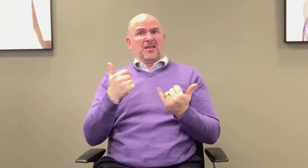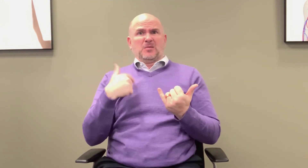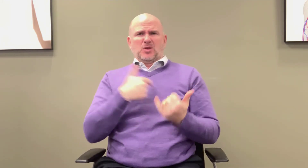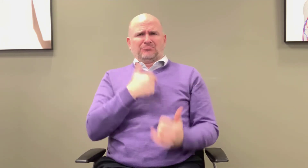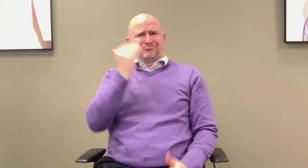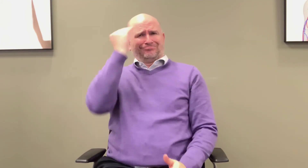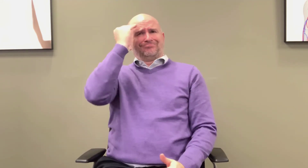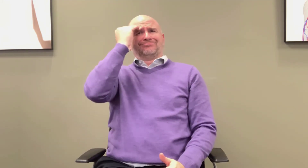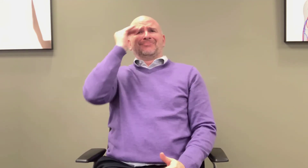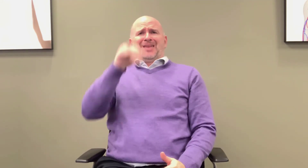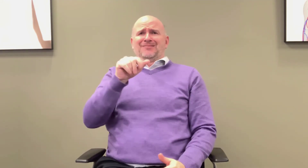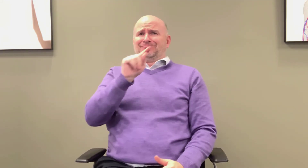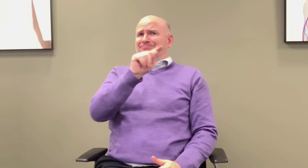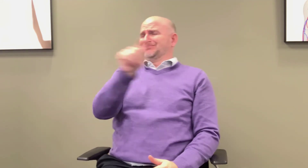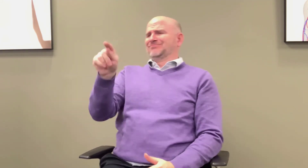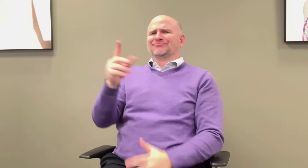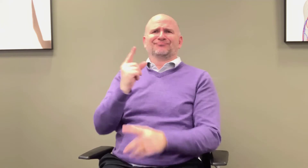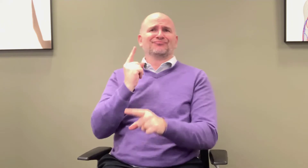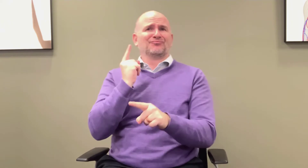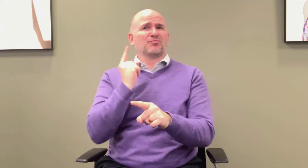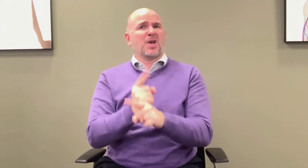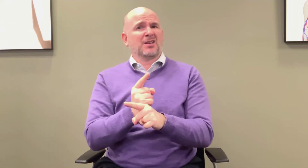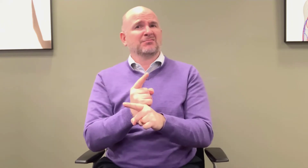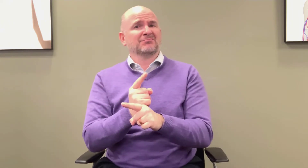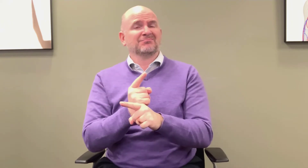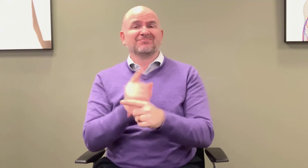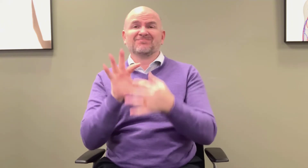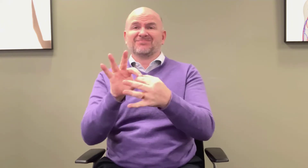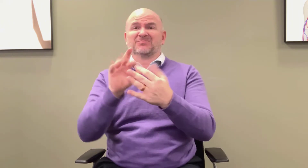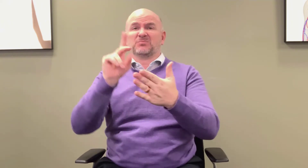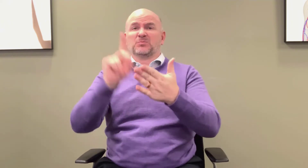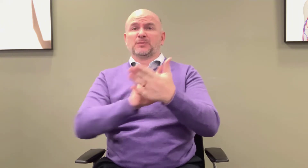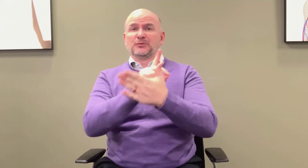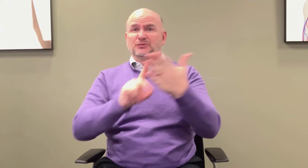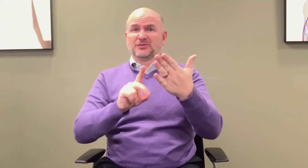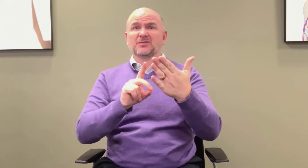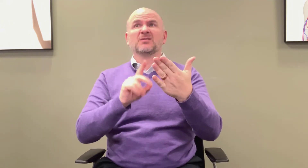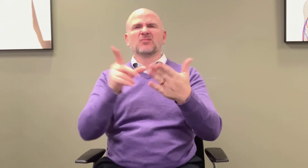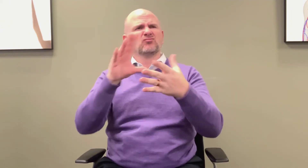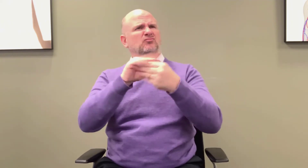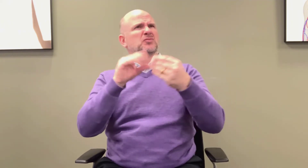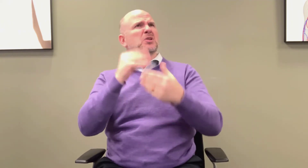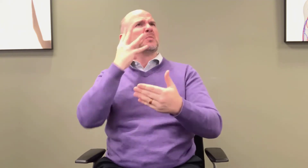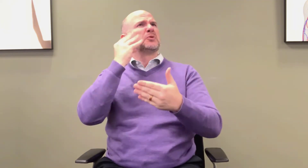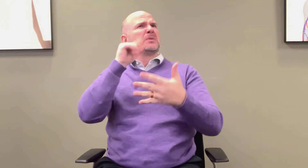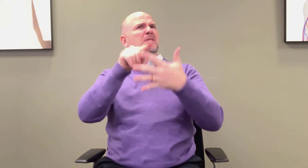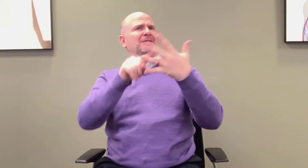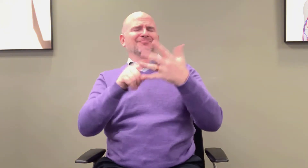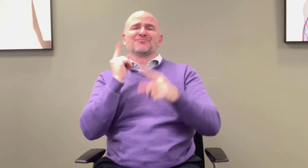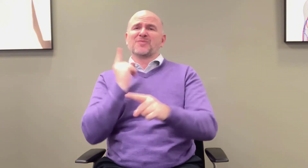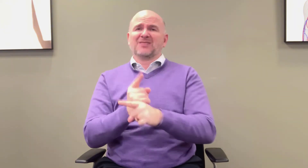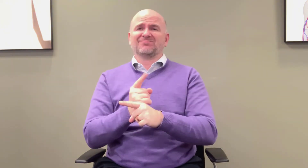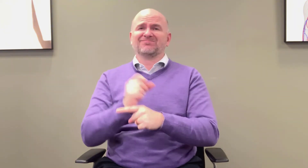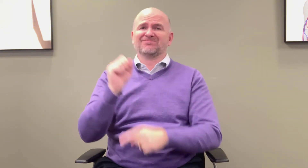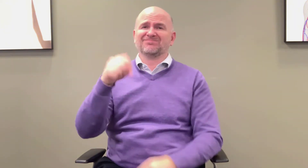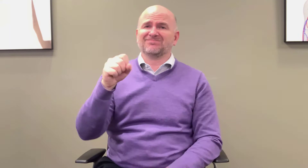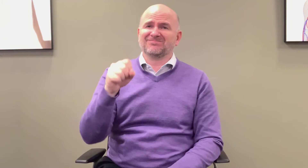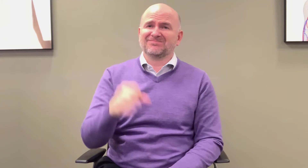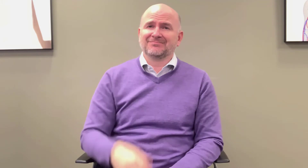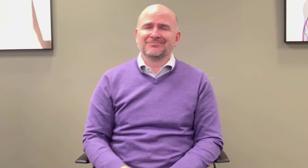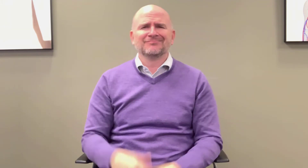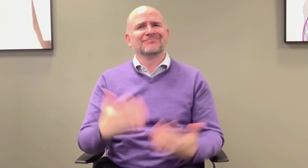their healthcare needs. We now know that deaf people do experience these forms of